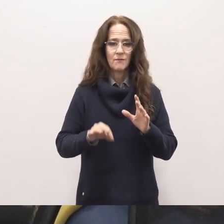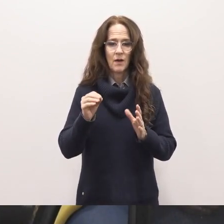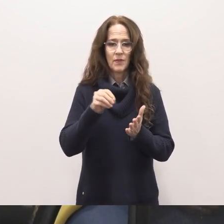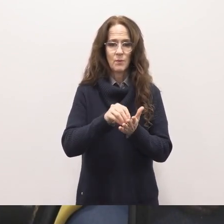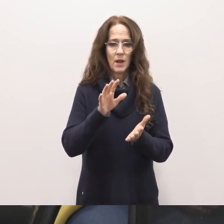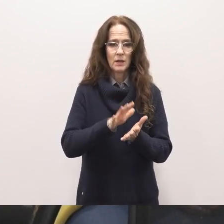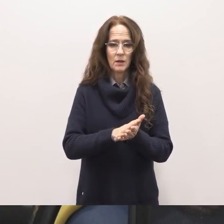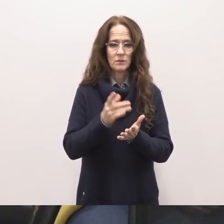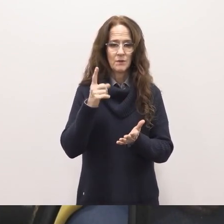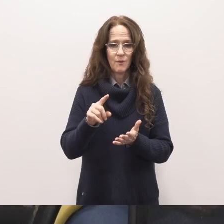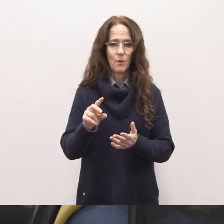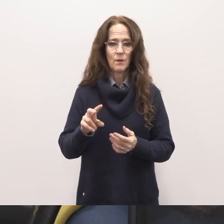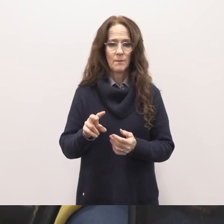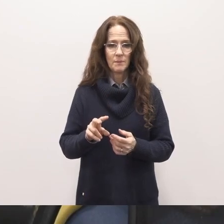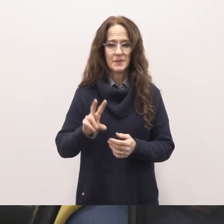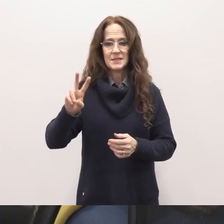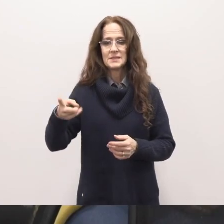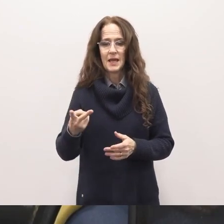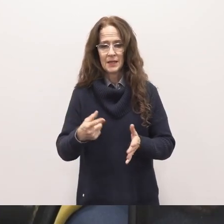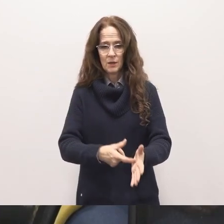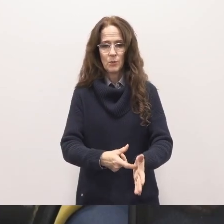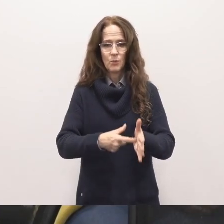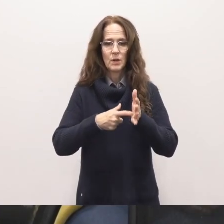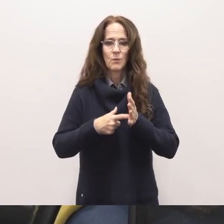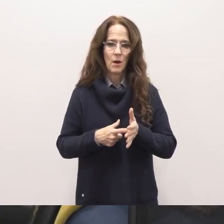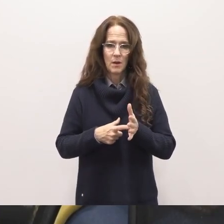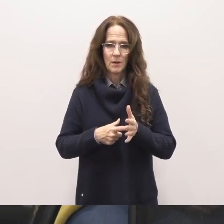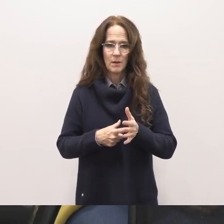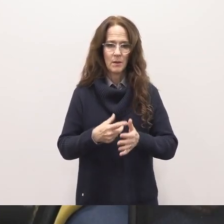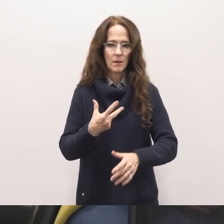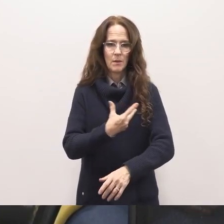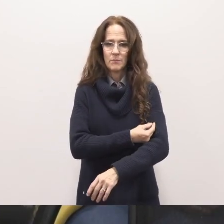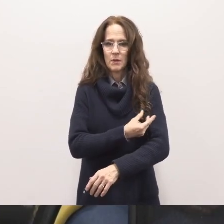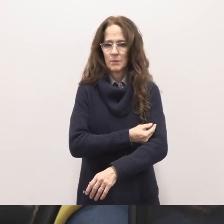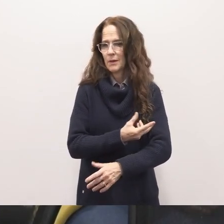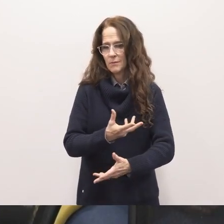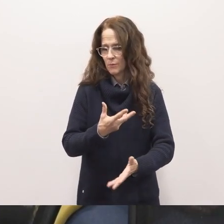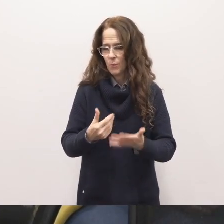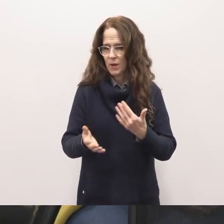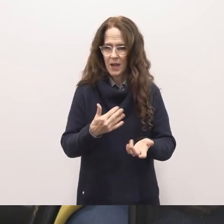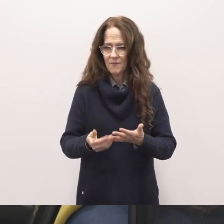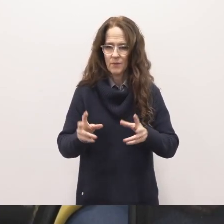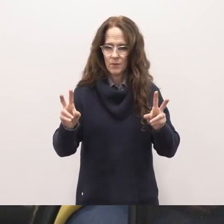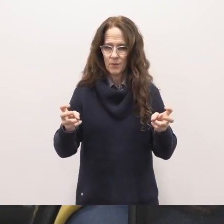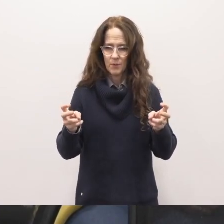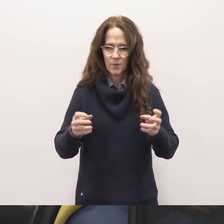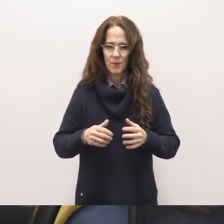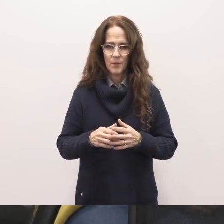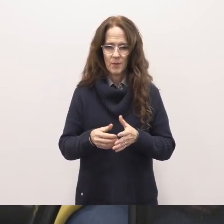for the second required measles or varicella or whichever immunization it was.